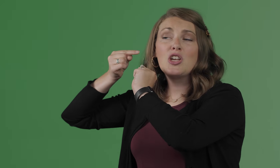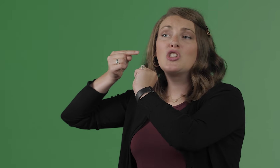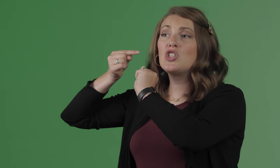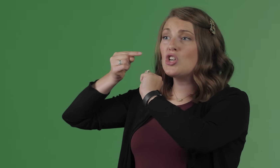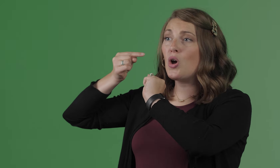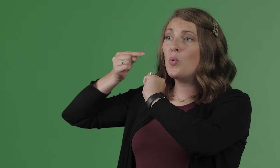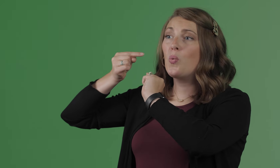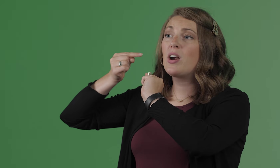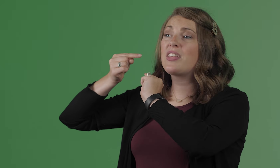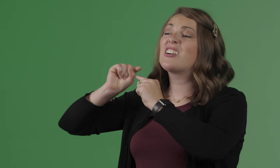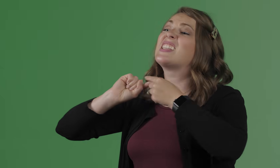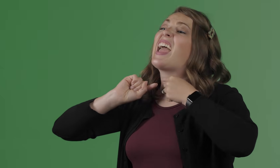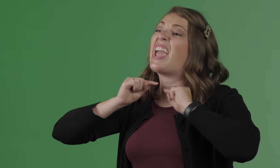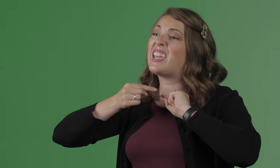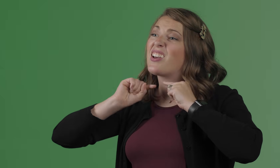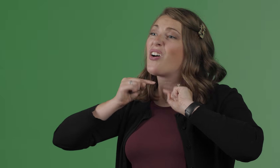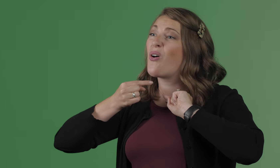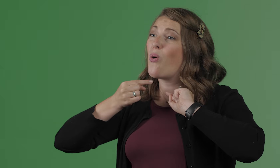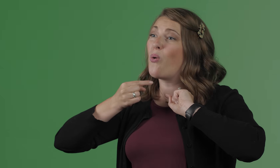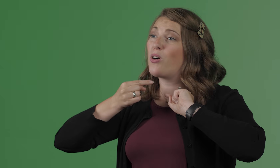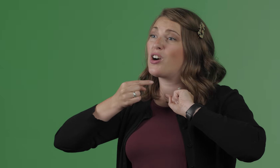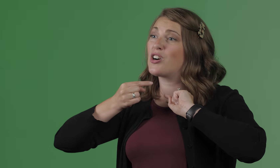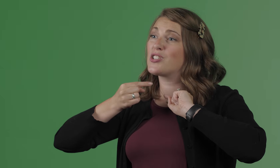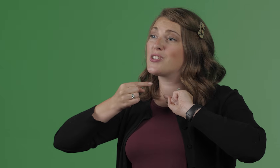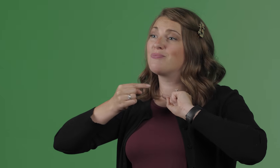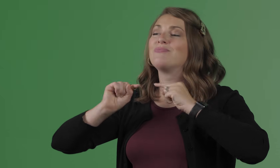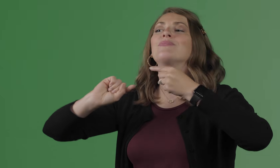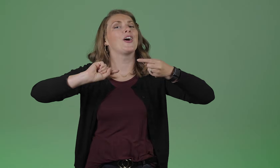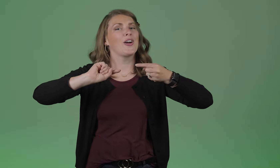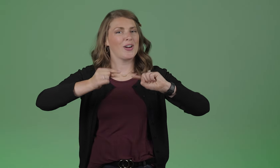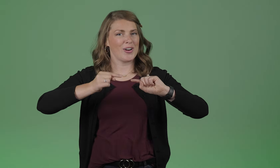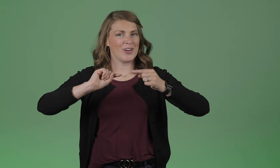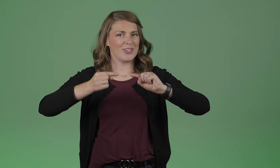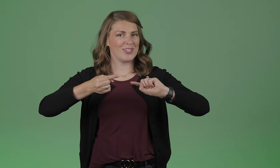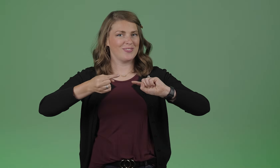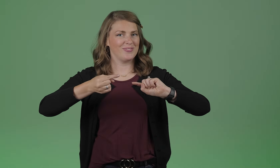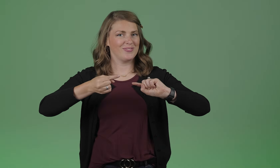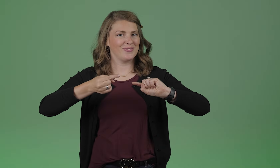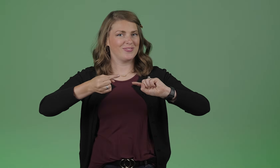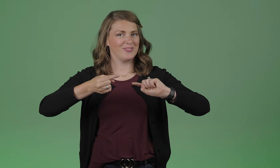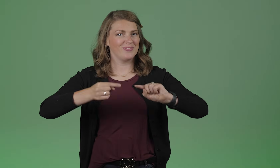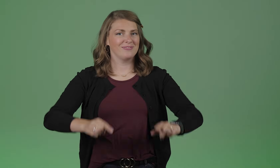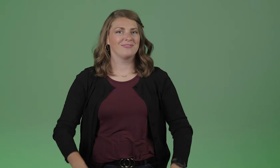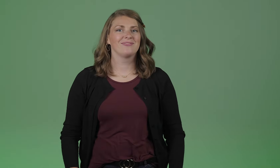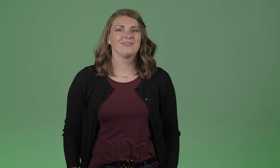to show where there is an ache or a hurt. Hurt